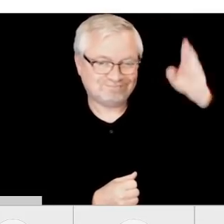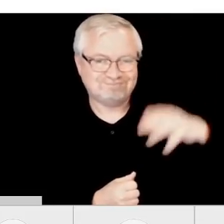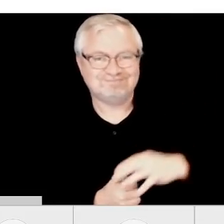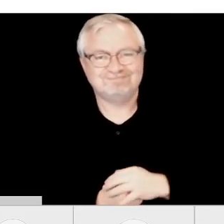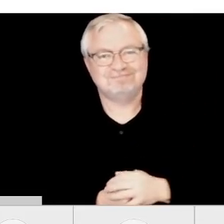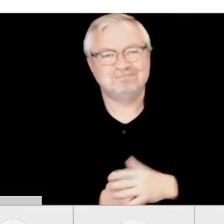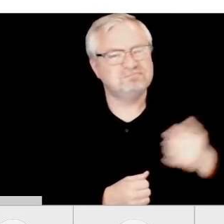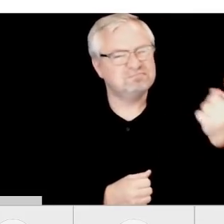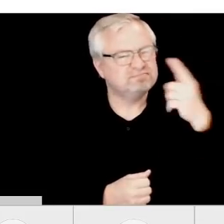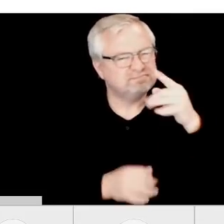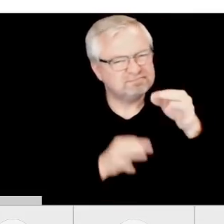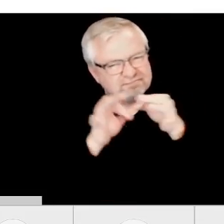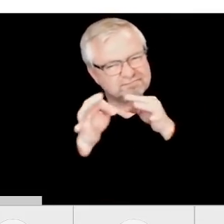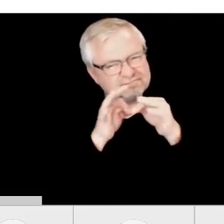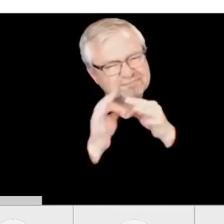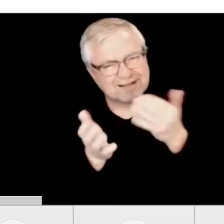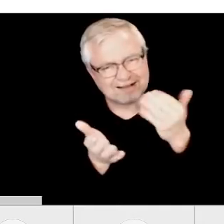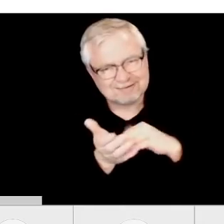I want to make sure I understand.